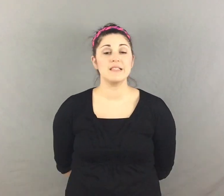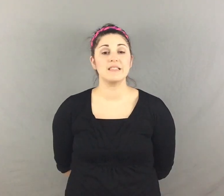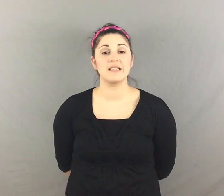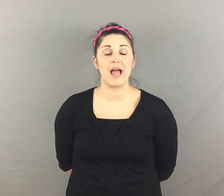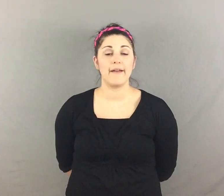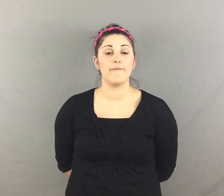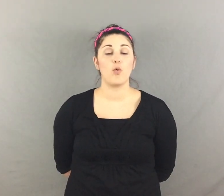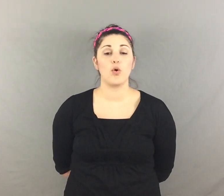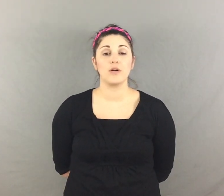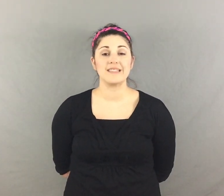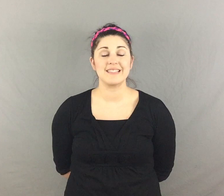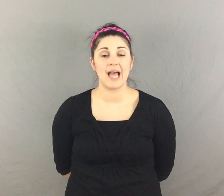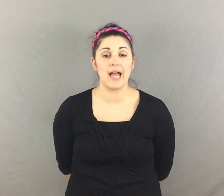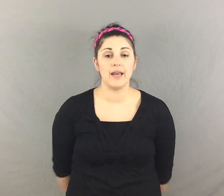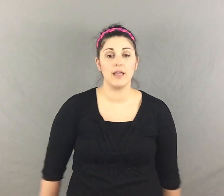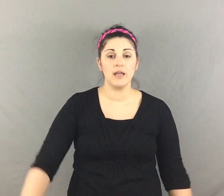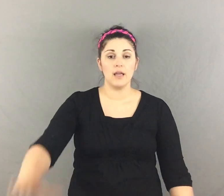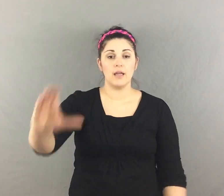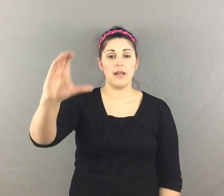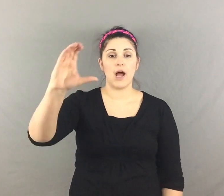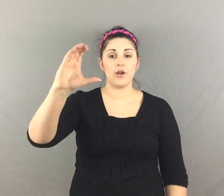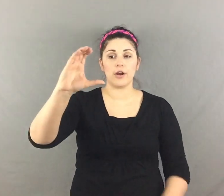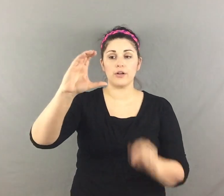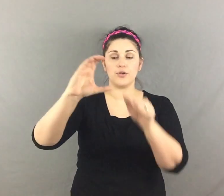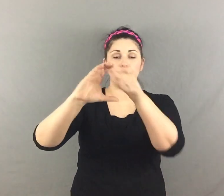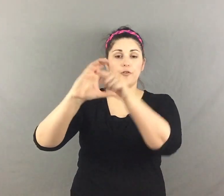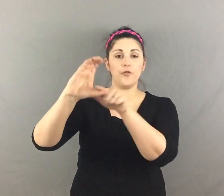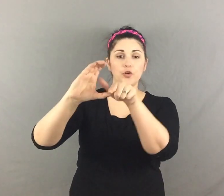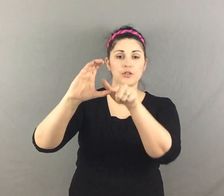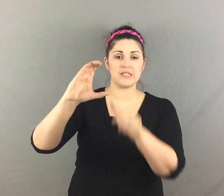is the sign for sun. Now you're going to do your full,